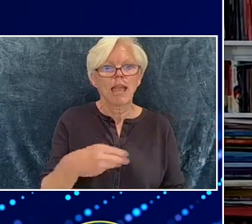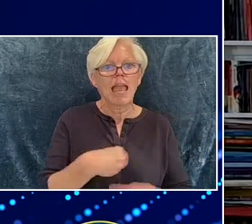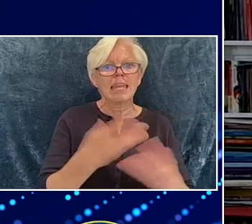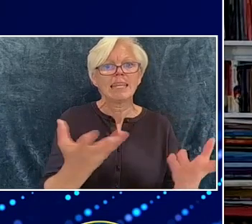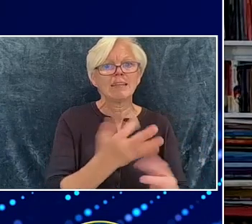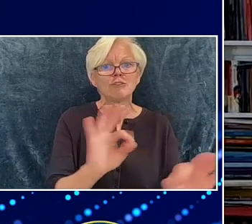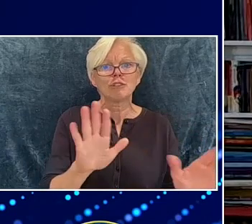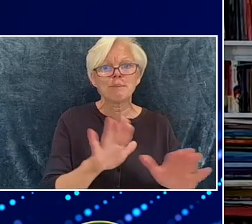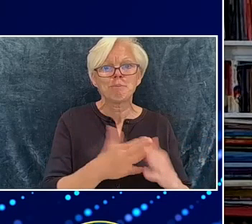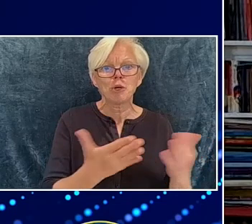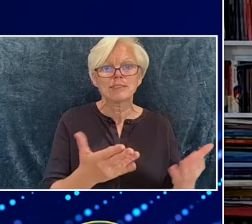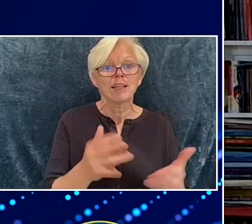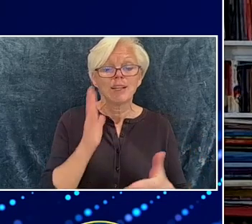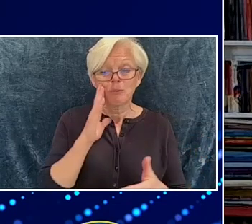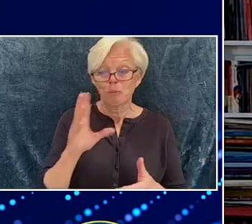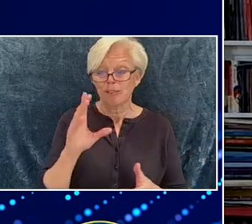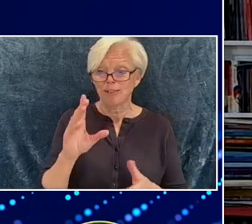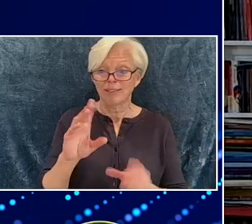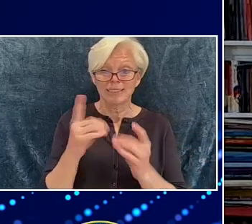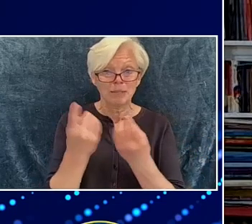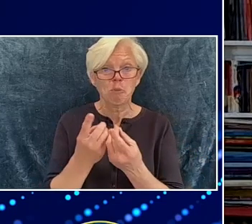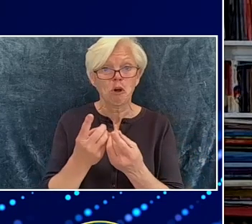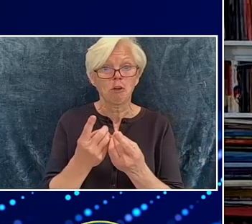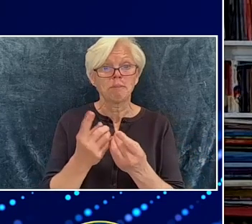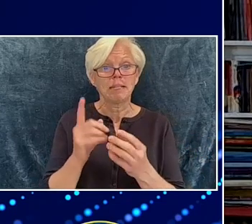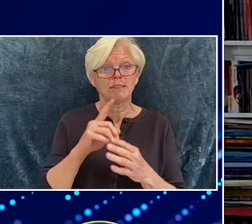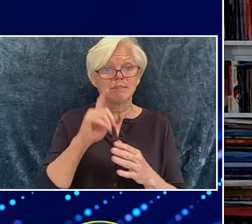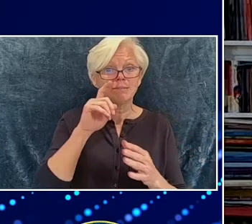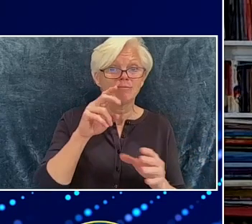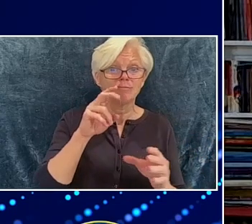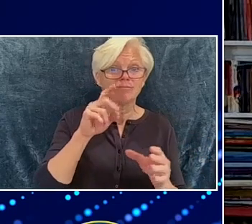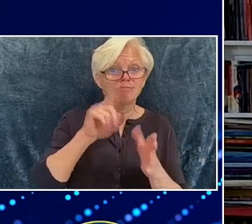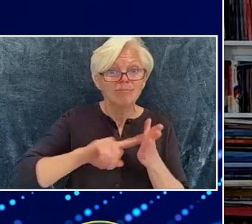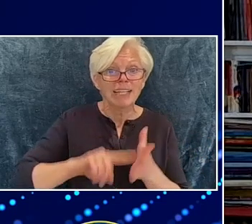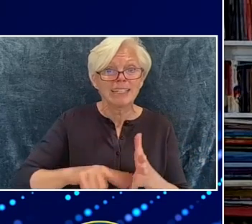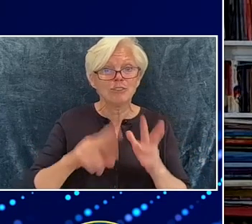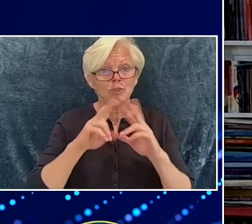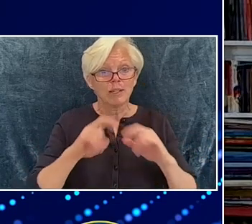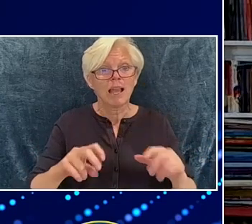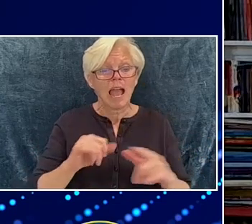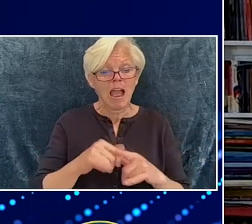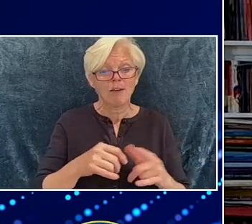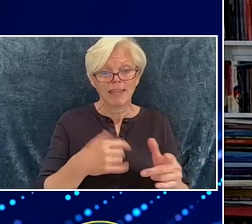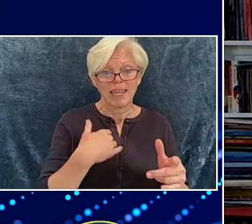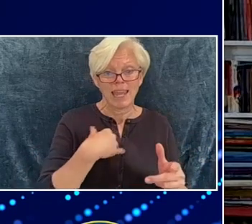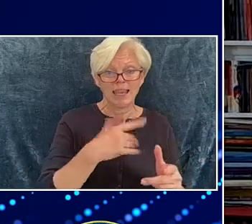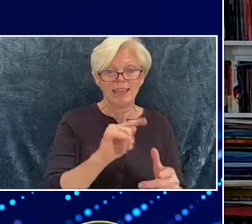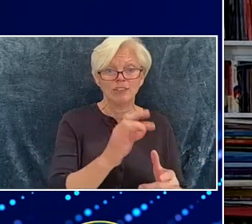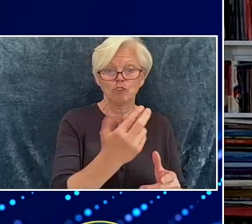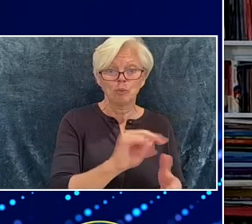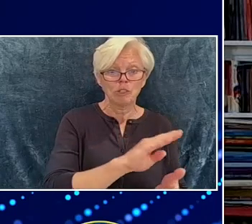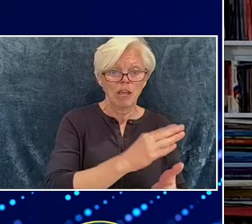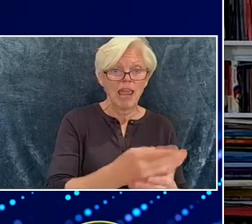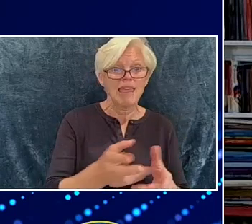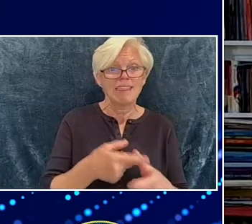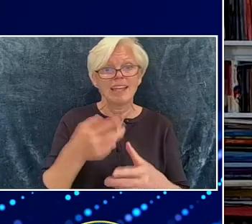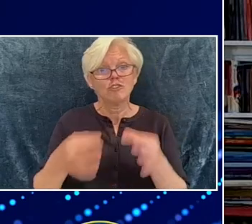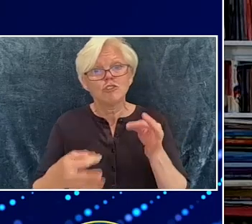Department going to get into the details of how they came up with that tuition amount, and then judge whether the books may or may not be included?